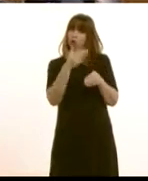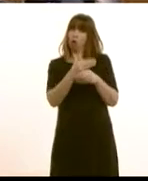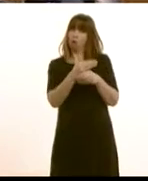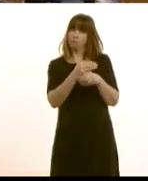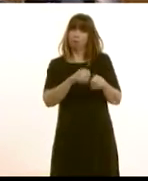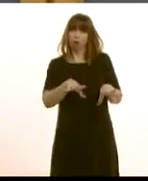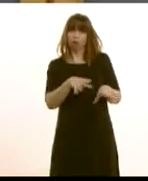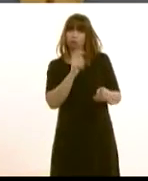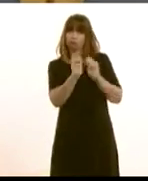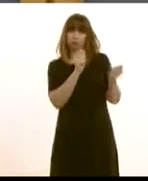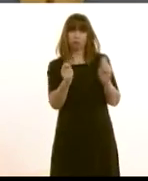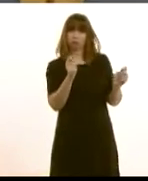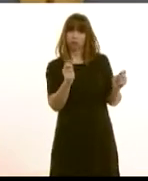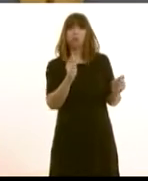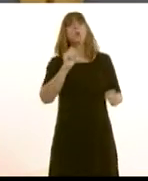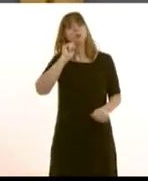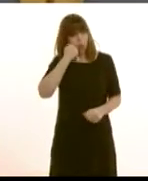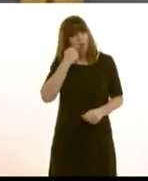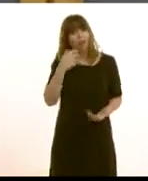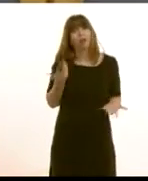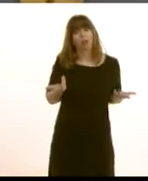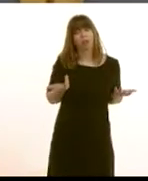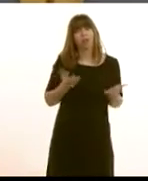a cut: there is a reduction in the Higher Education Funding Council for Walesís budget,